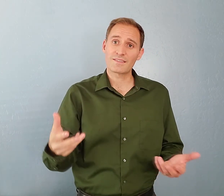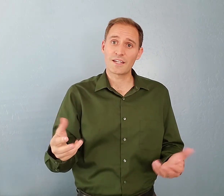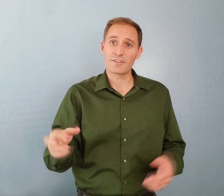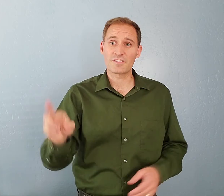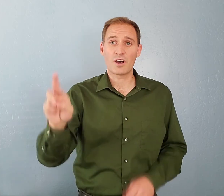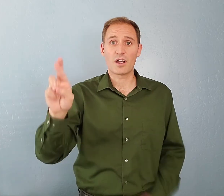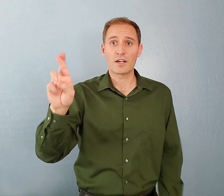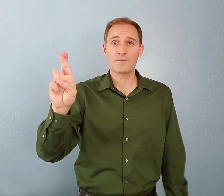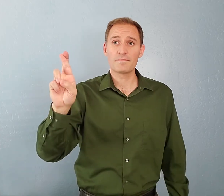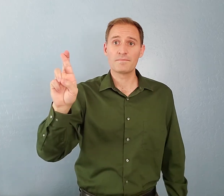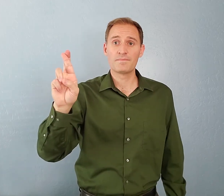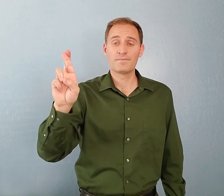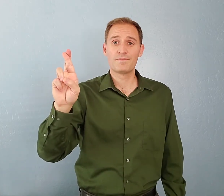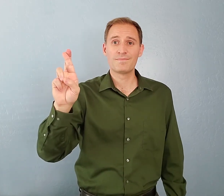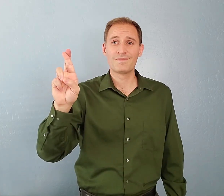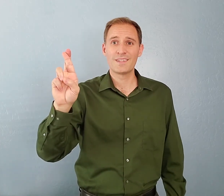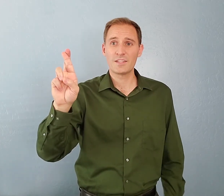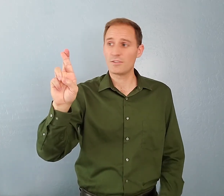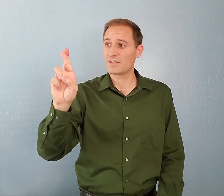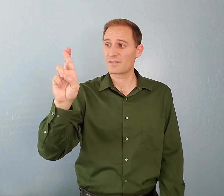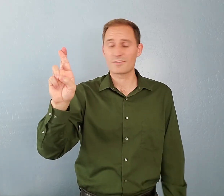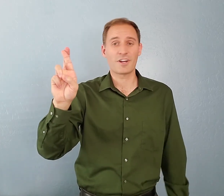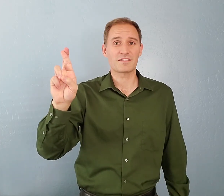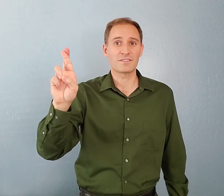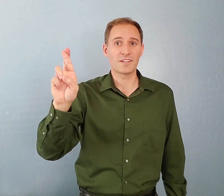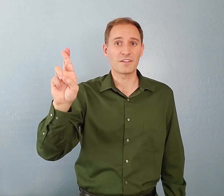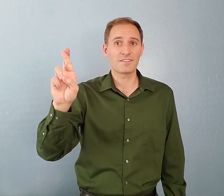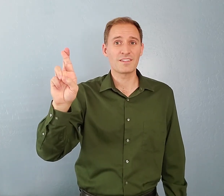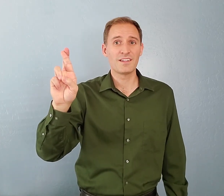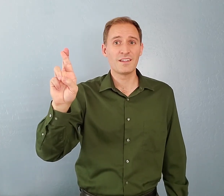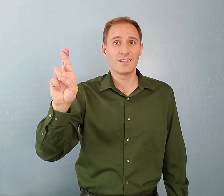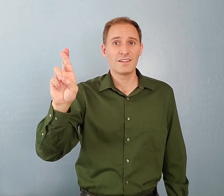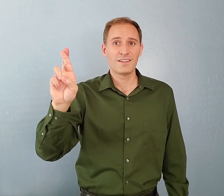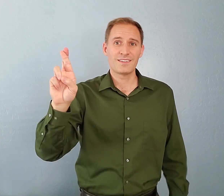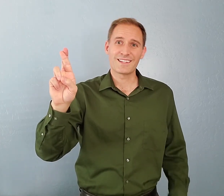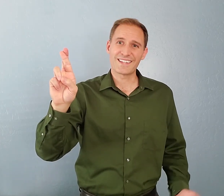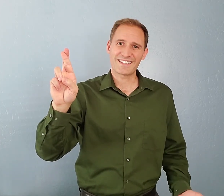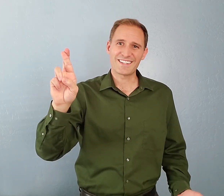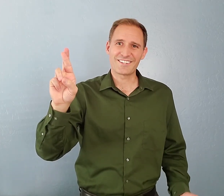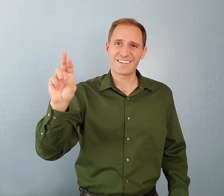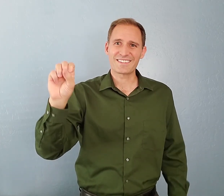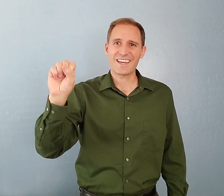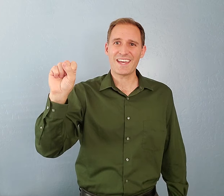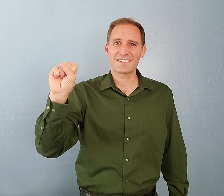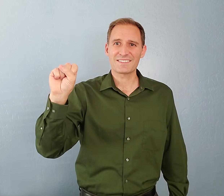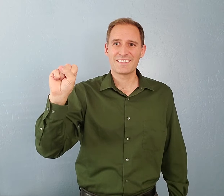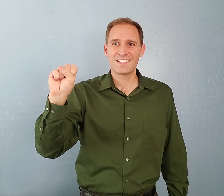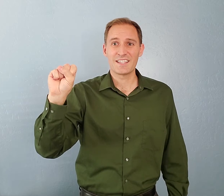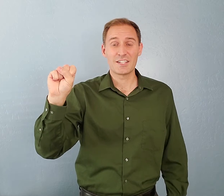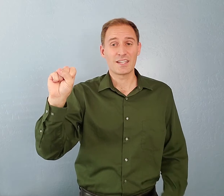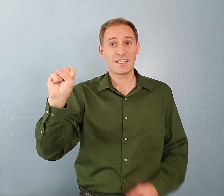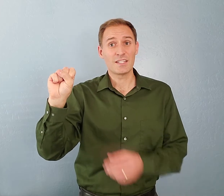letter is R, you just cross your fingers. And the next letter is S and again you